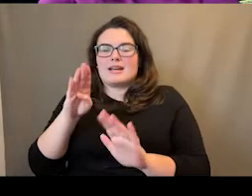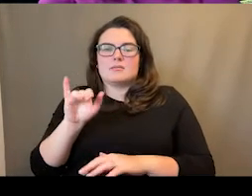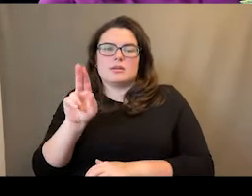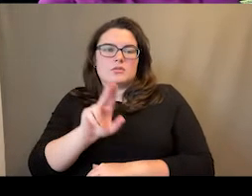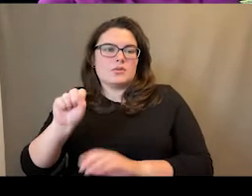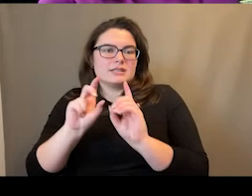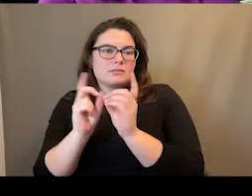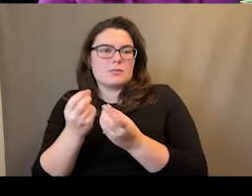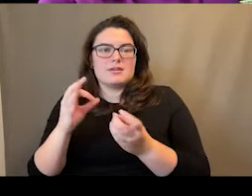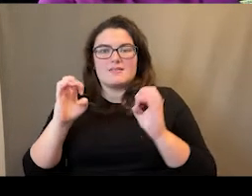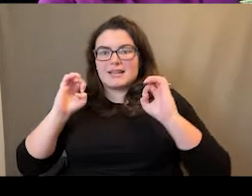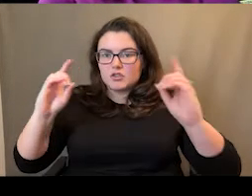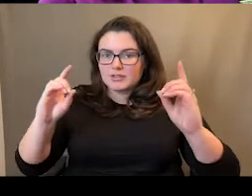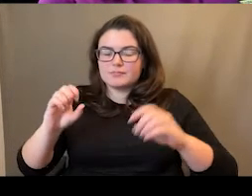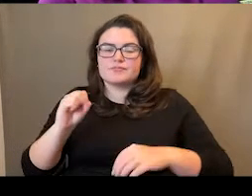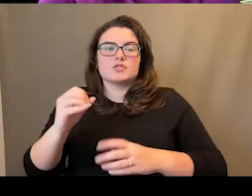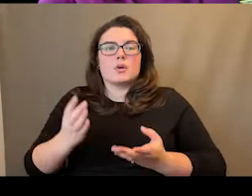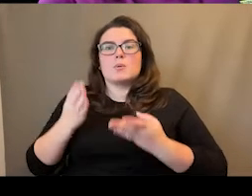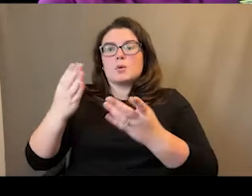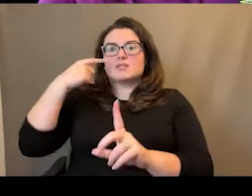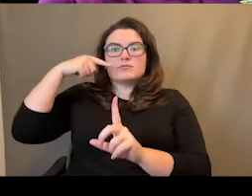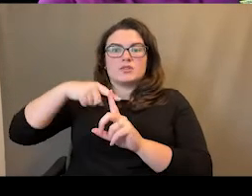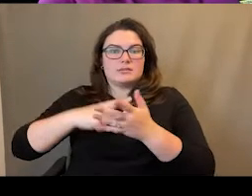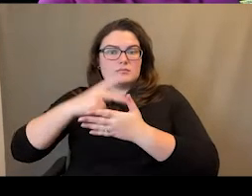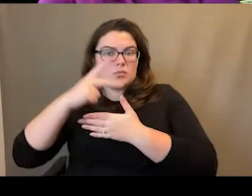Proposals for the build and broaden program can either be